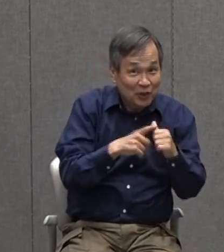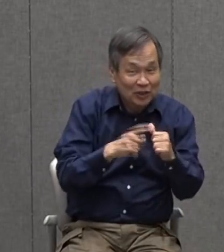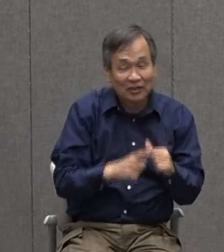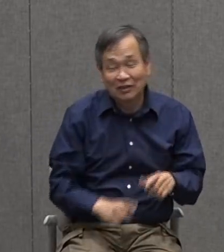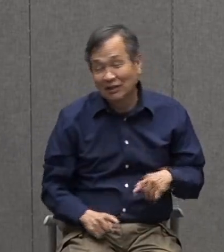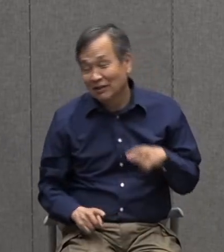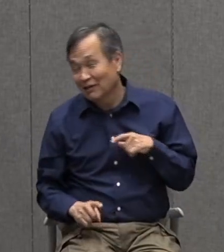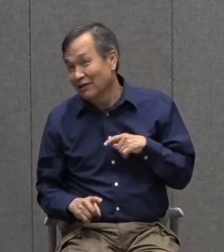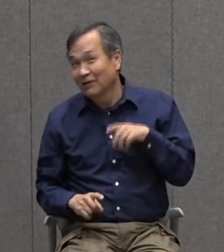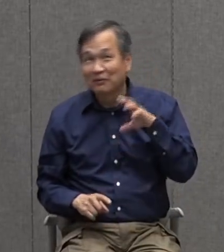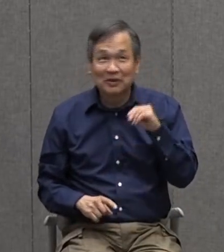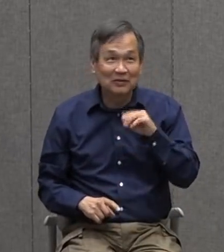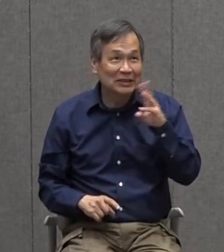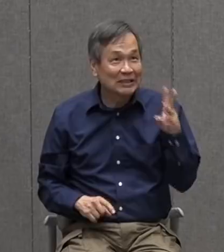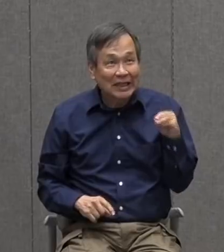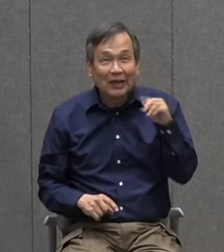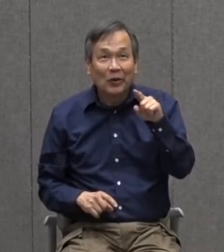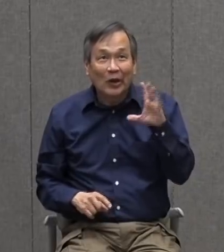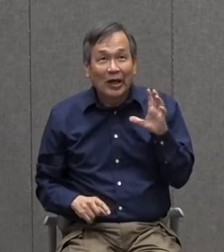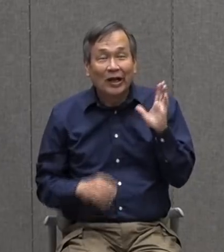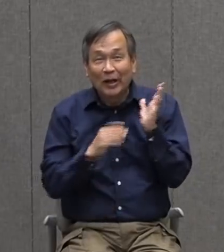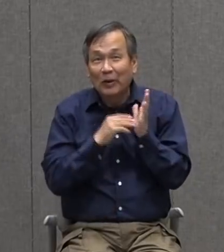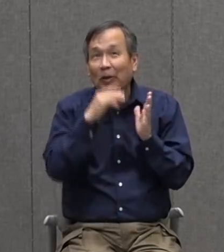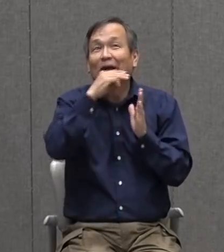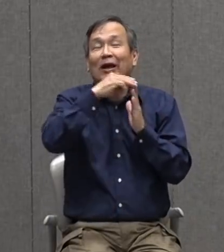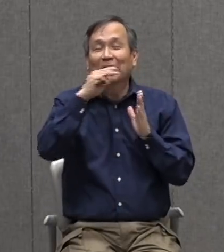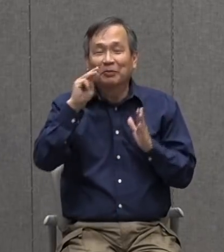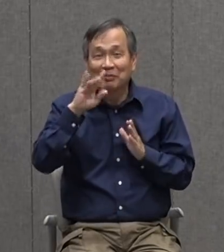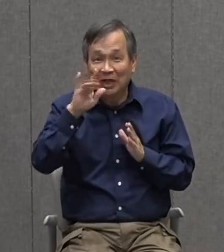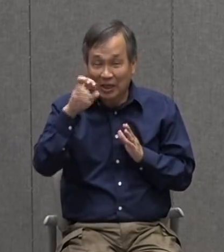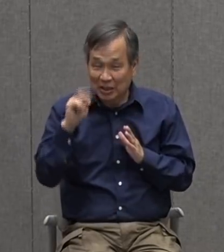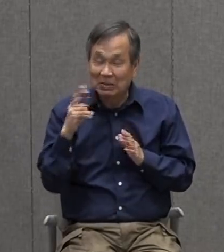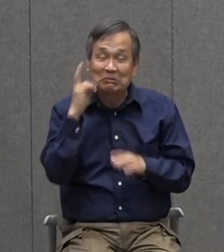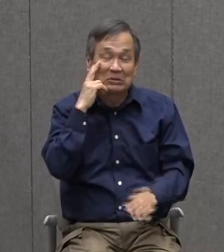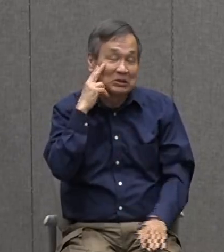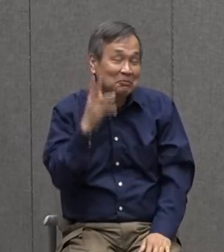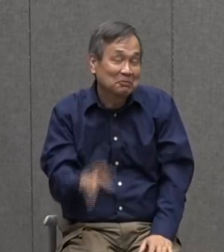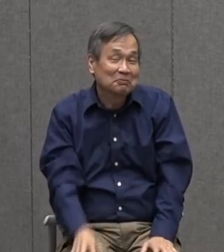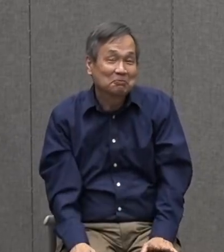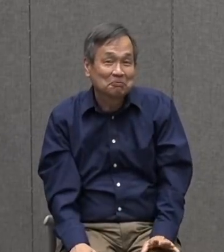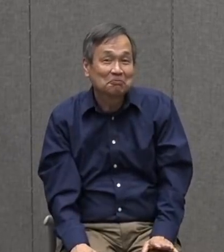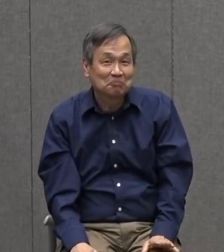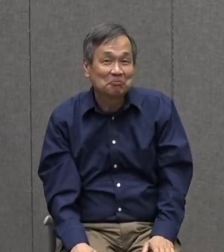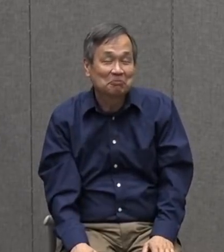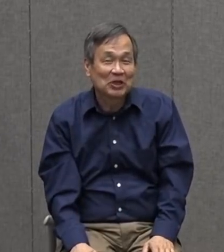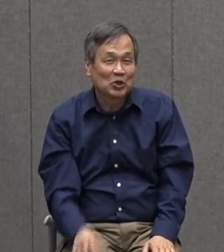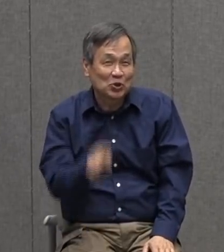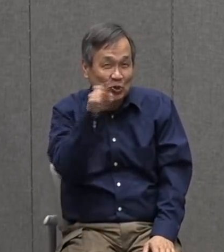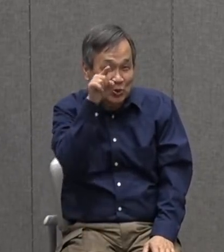I can remember someone said million. So let's see if that's true. And I'm gonna ask you to continue working on that.